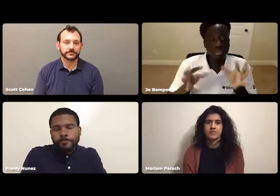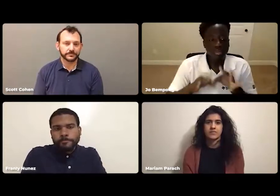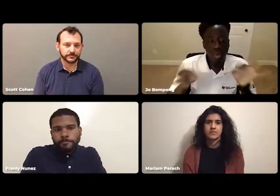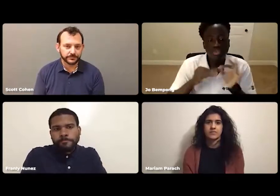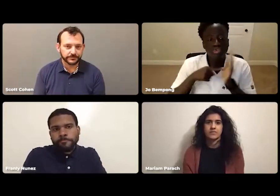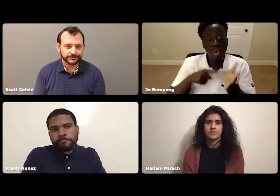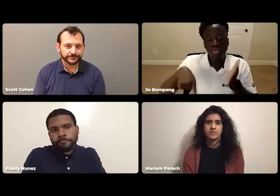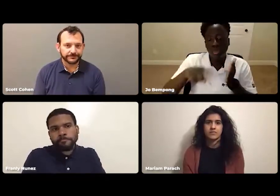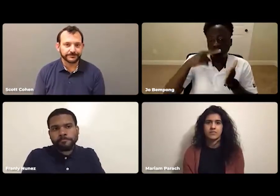Maybe it's a deaf person.